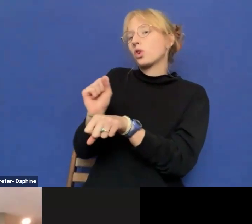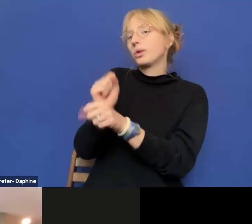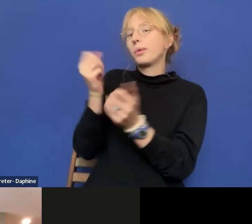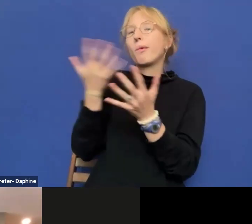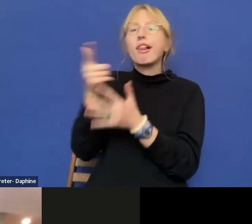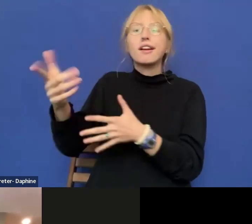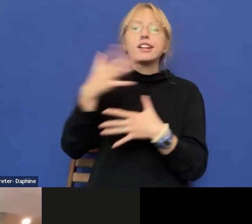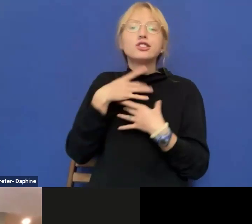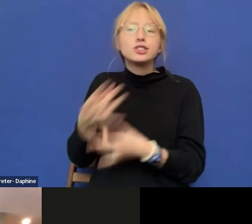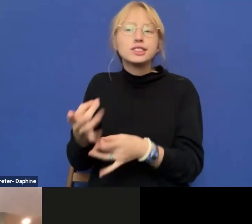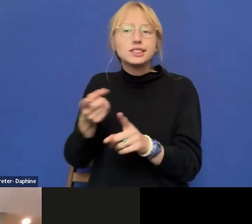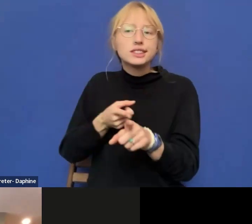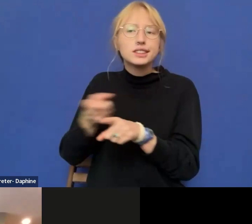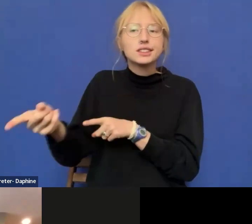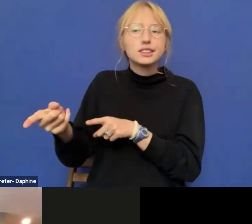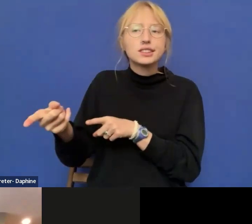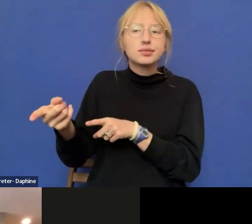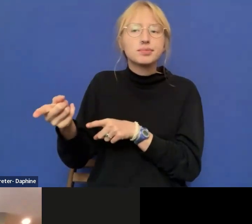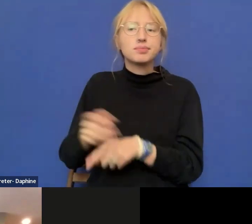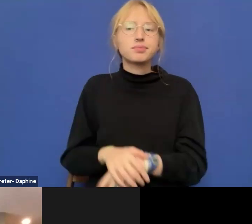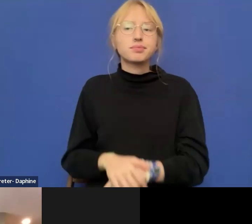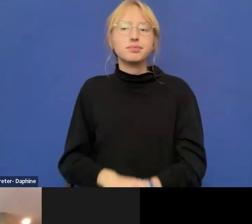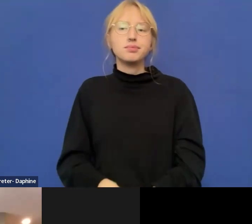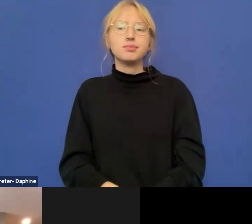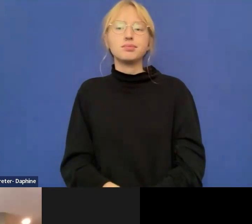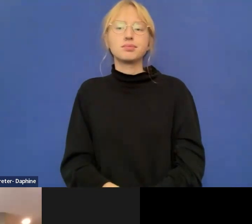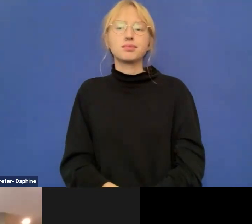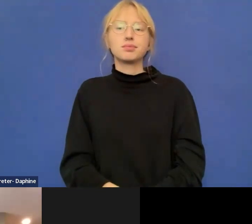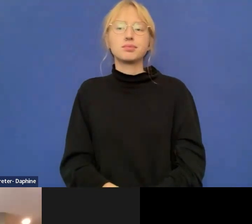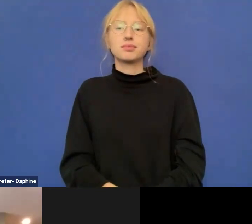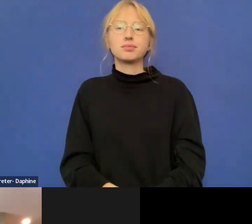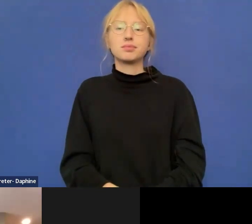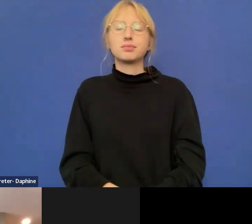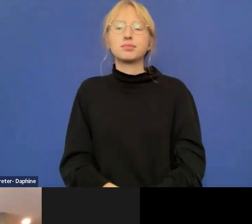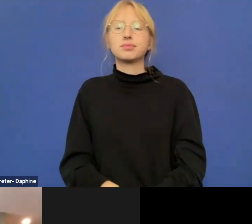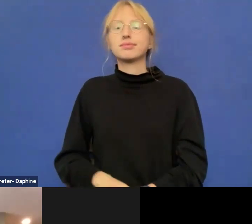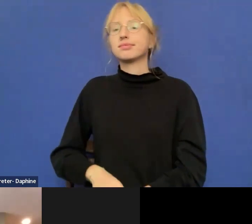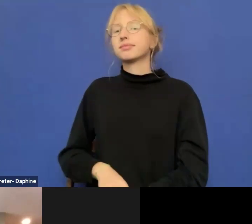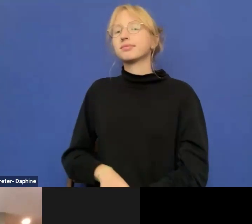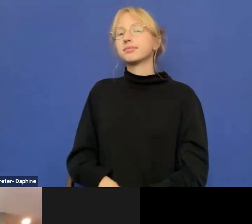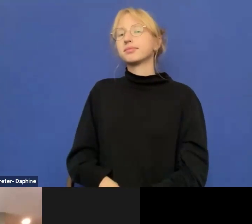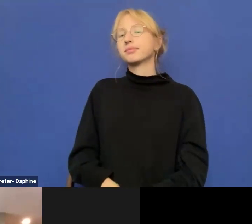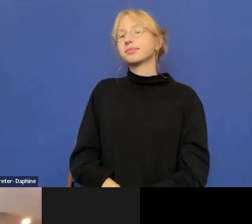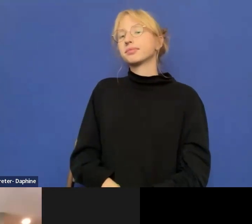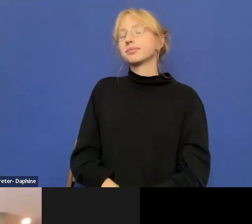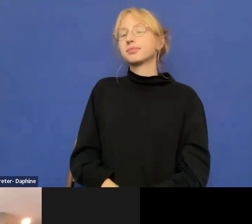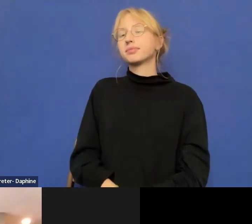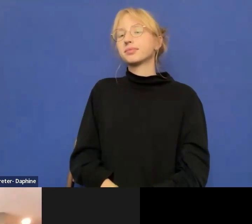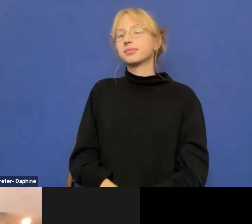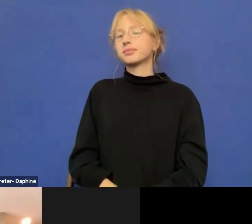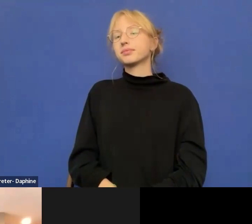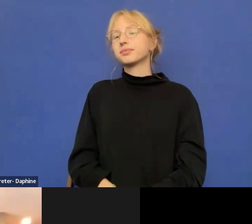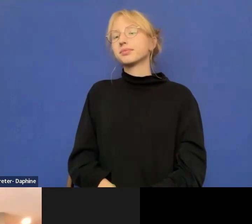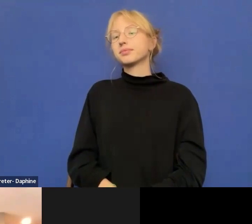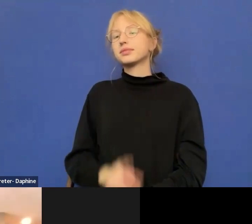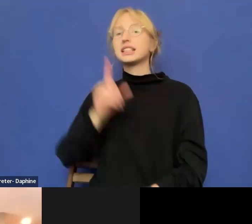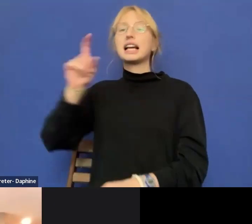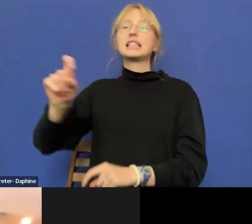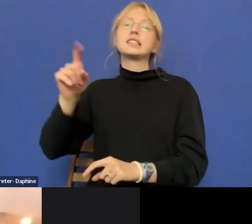is. Or ask them to follow-up, you know are there additional